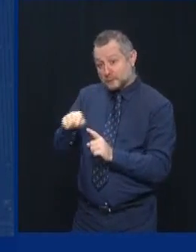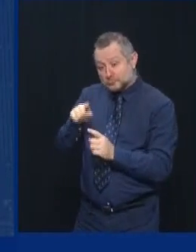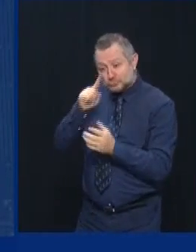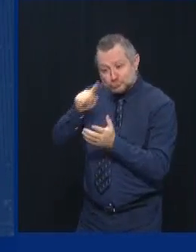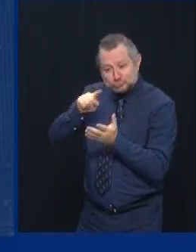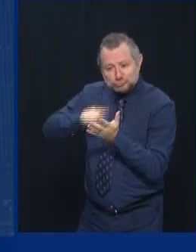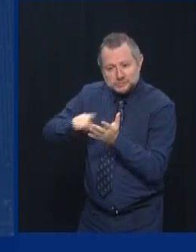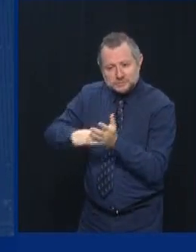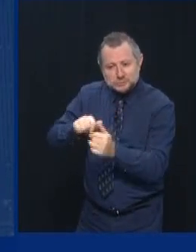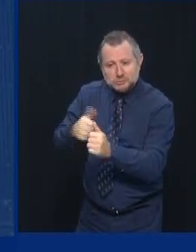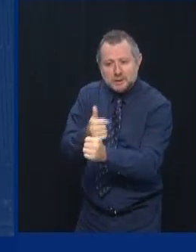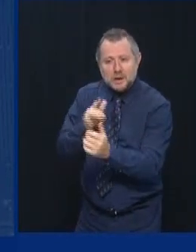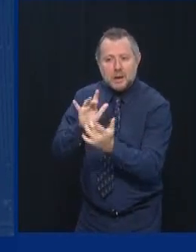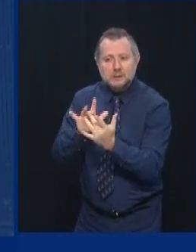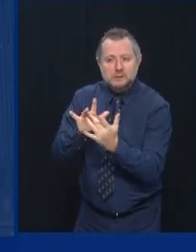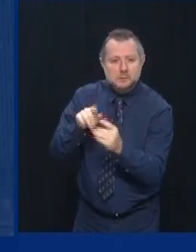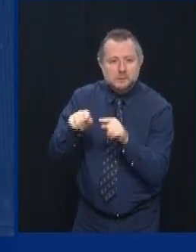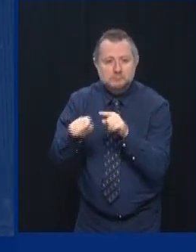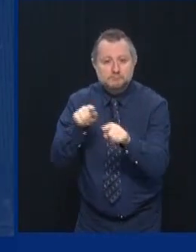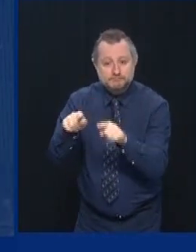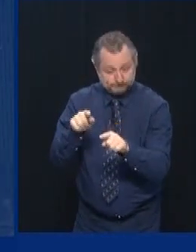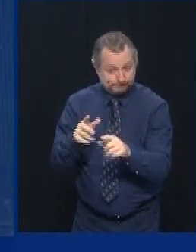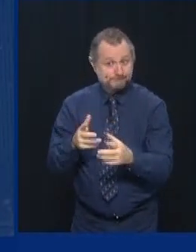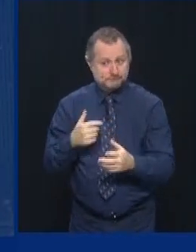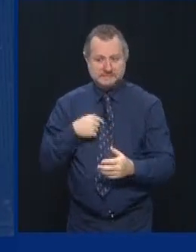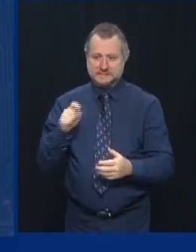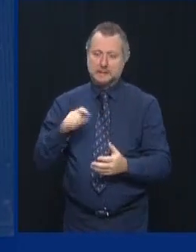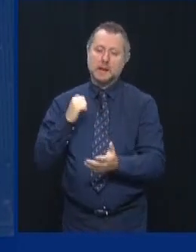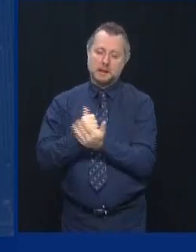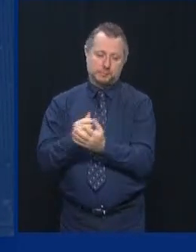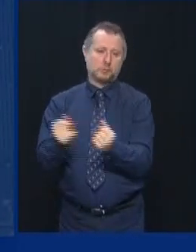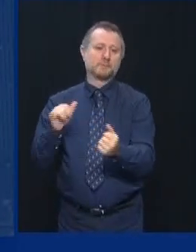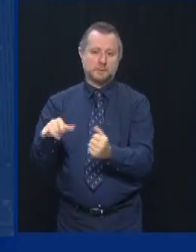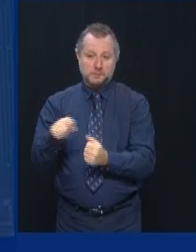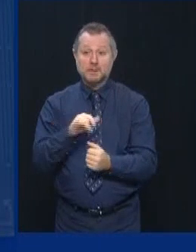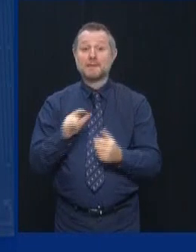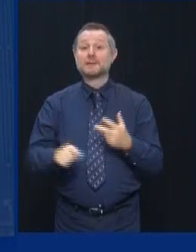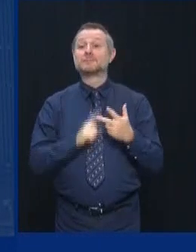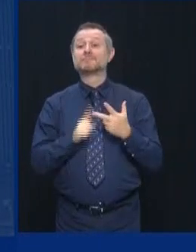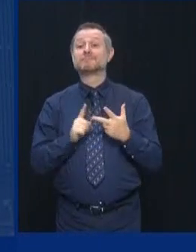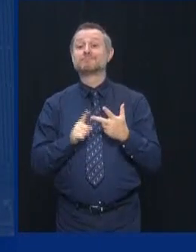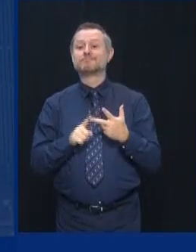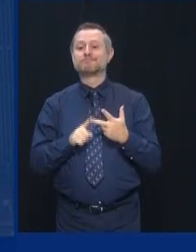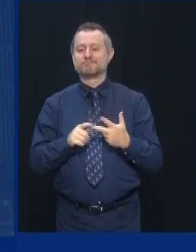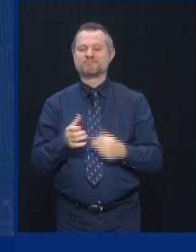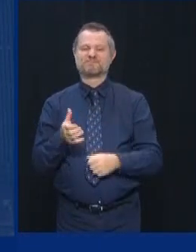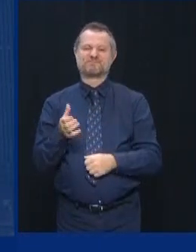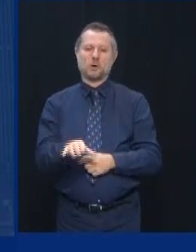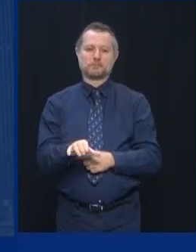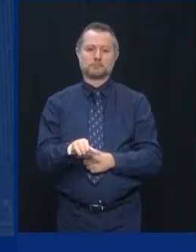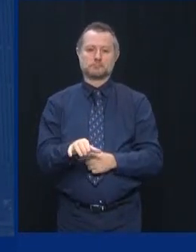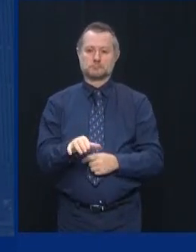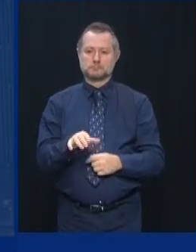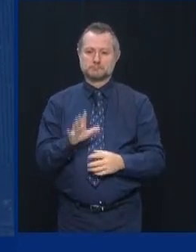CONTACT TRACING OFF THE TESTING. TESTING IN ITSELF DOESN'T TELL YOU ANYTHING. CONTACT TRACING HELPS YOU SOLVE